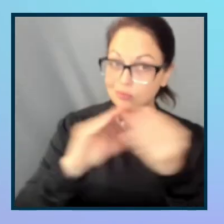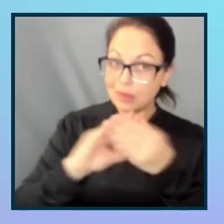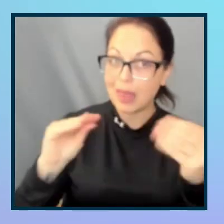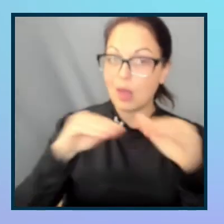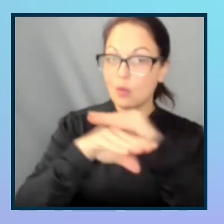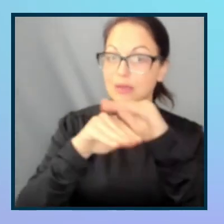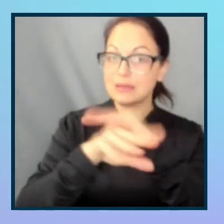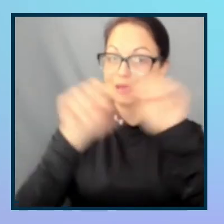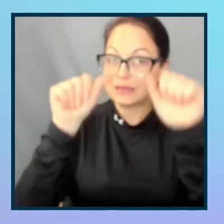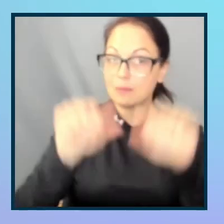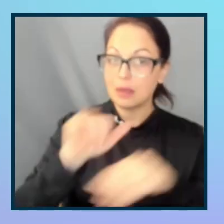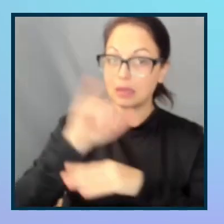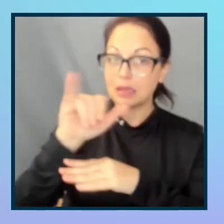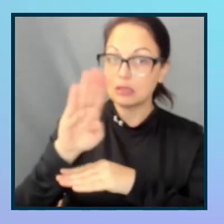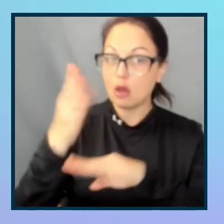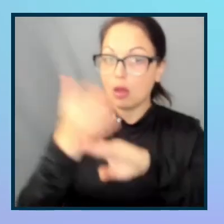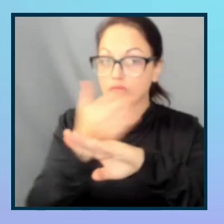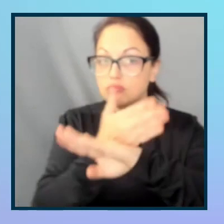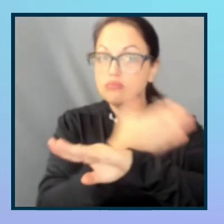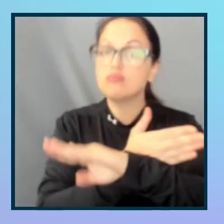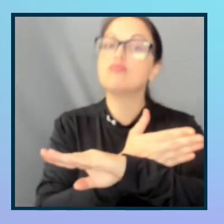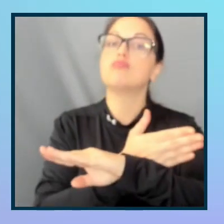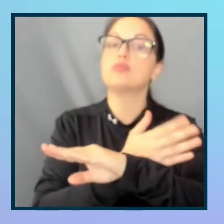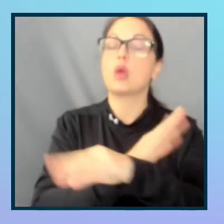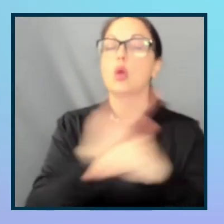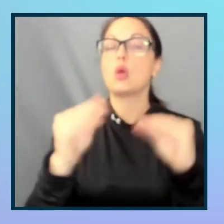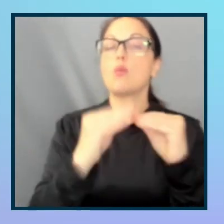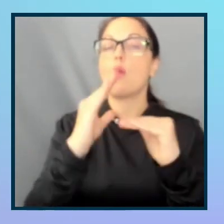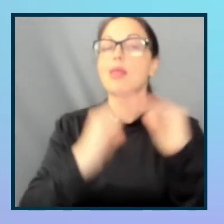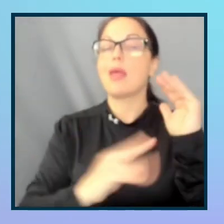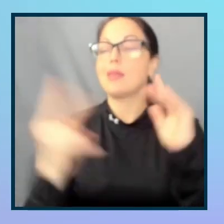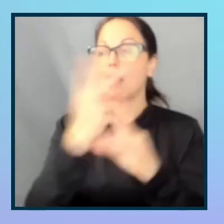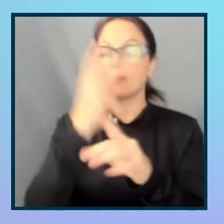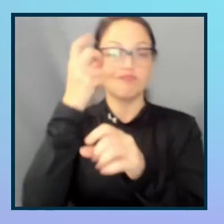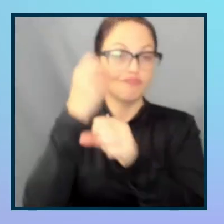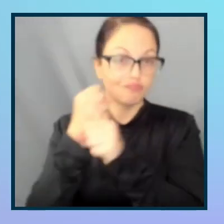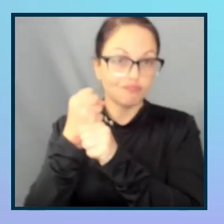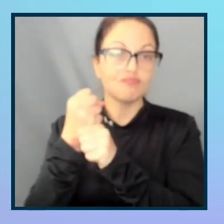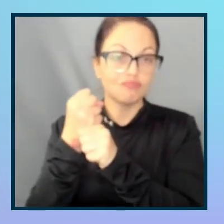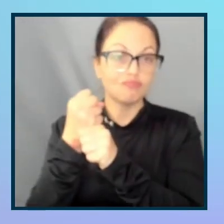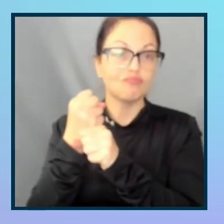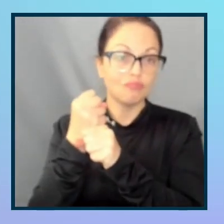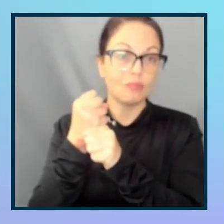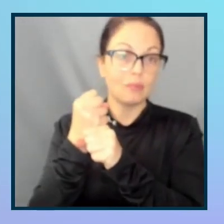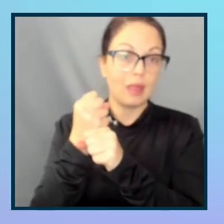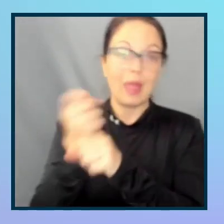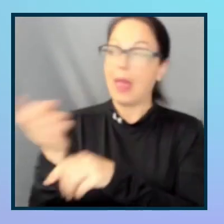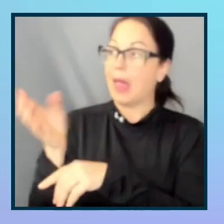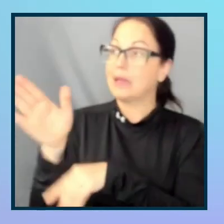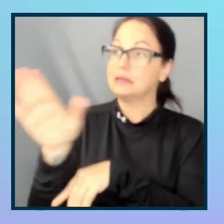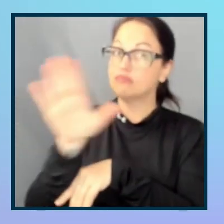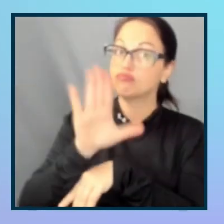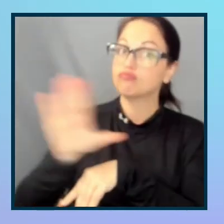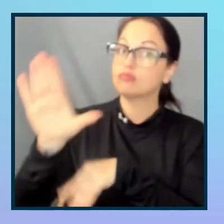are increasing more so than they have in the past two years. And as you are incorporating these descriptors